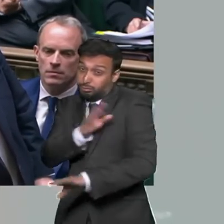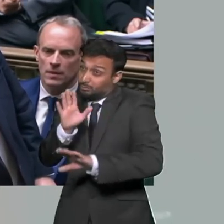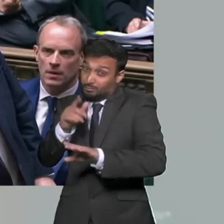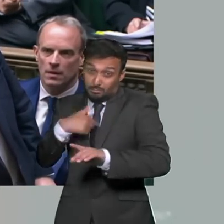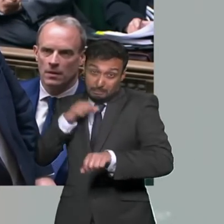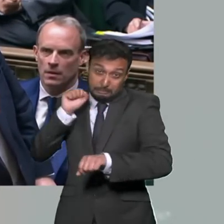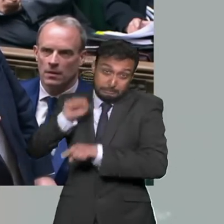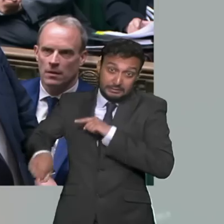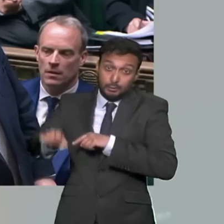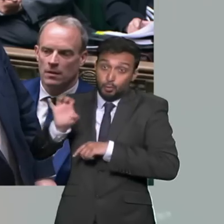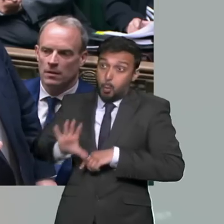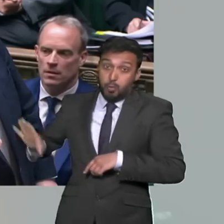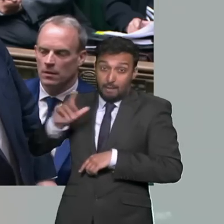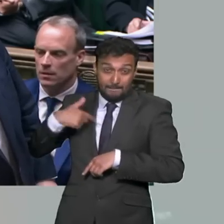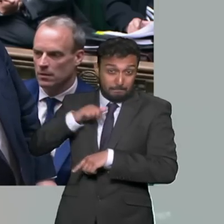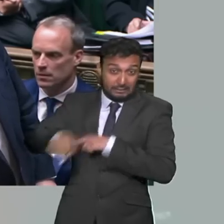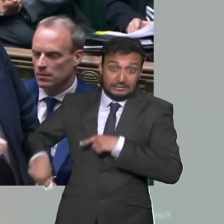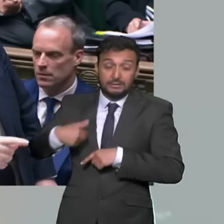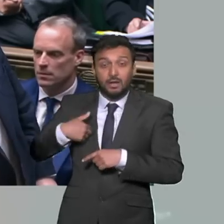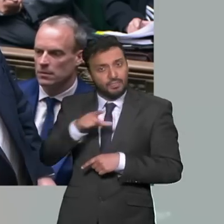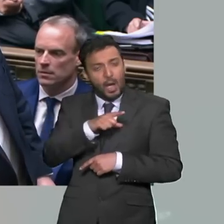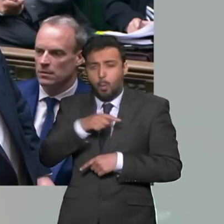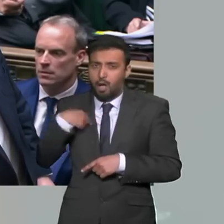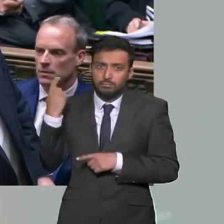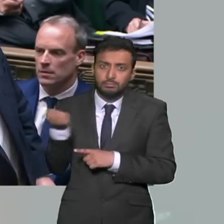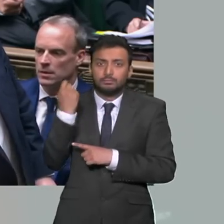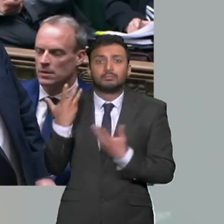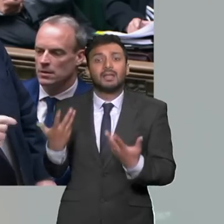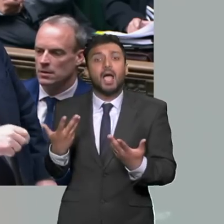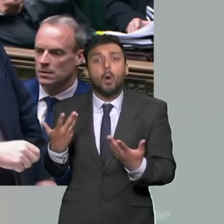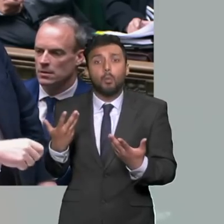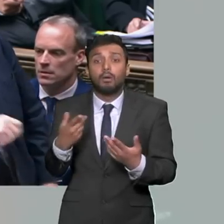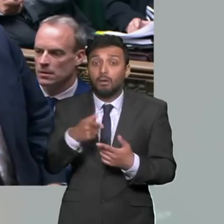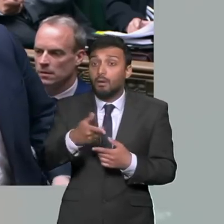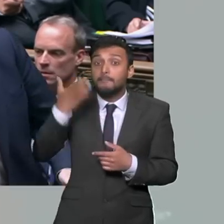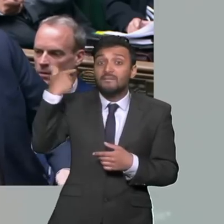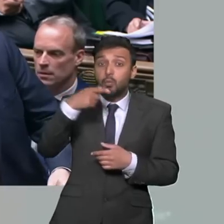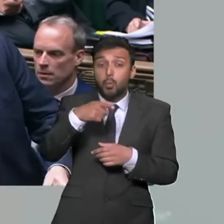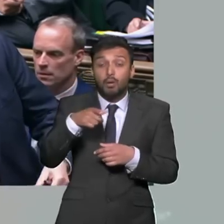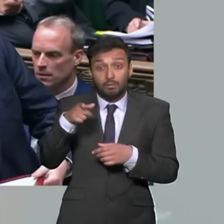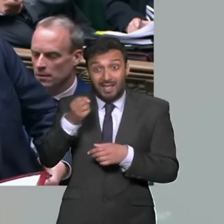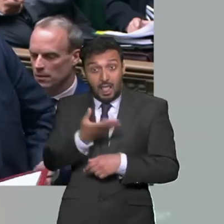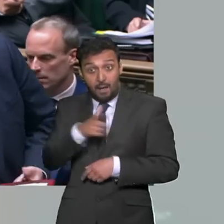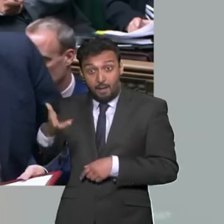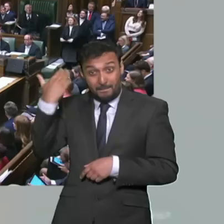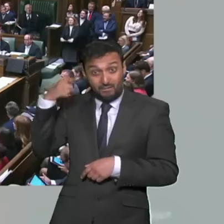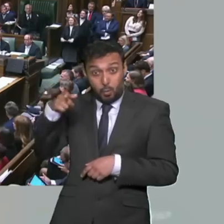Let me take another statistic: youth unemployment—Labour used to care about it—is at or near a record low.